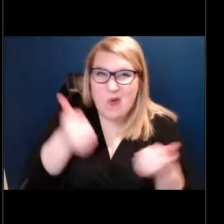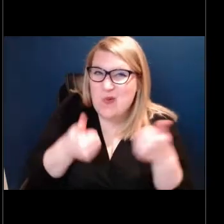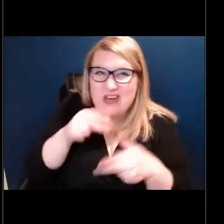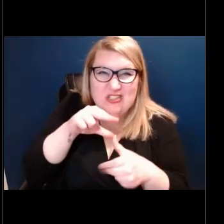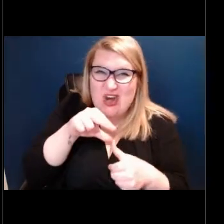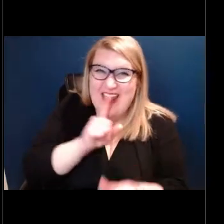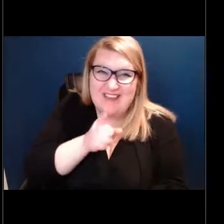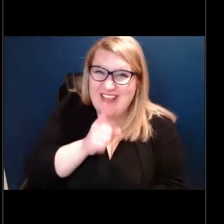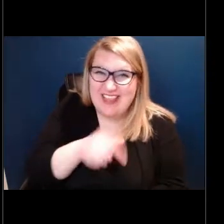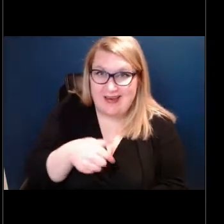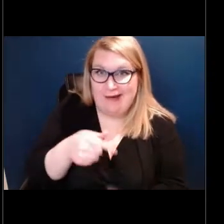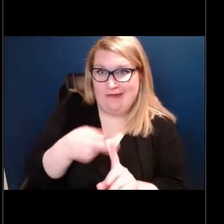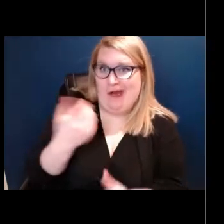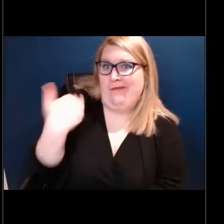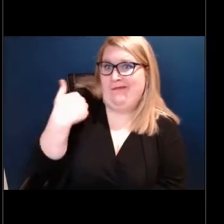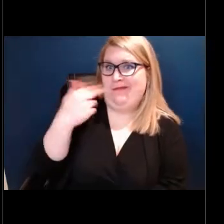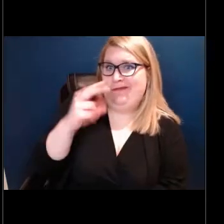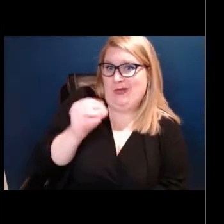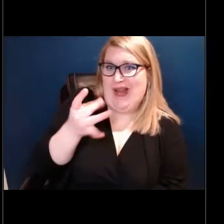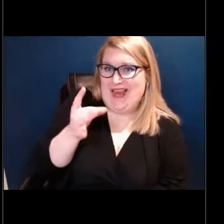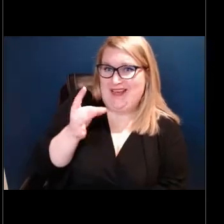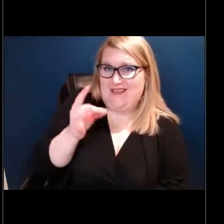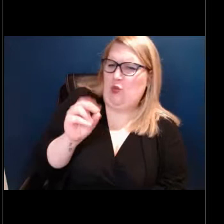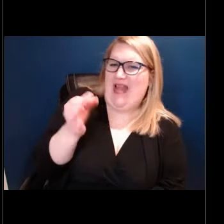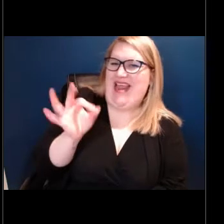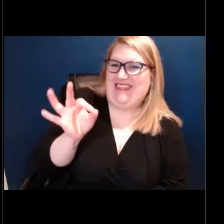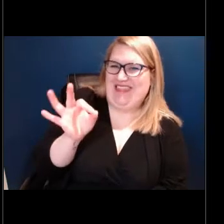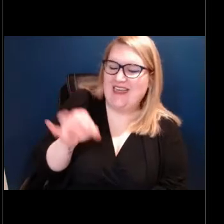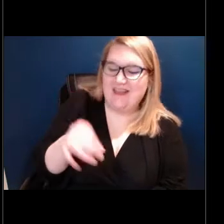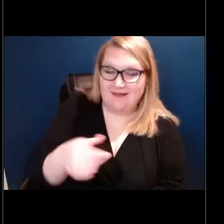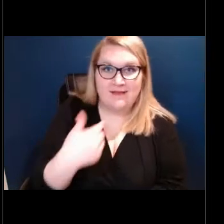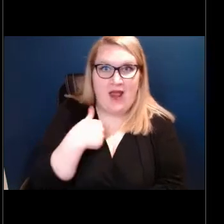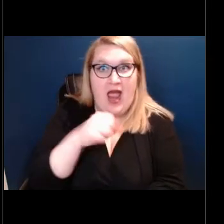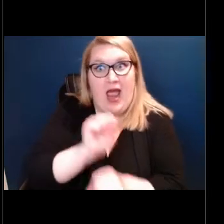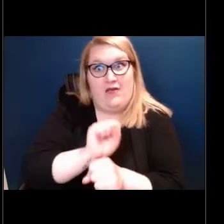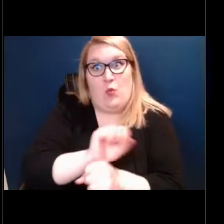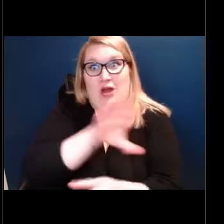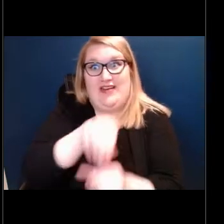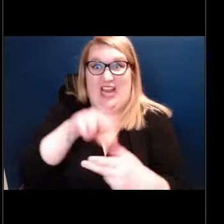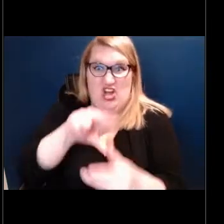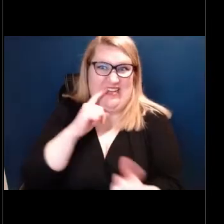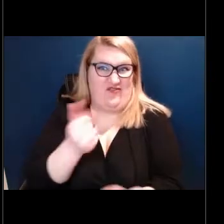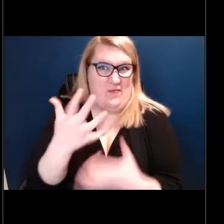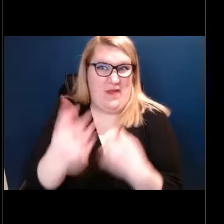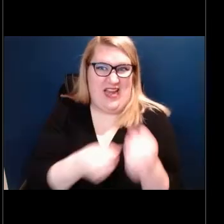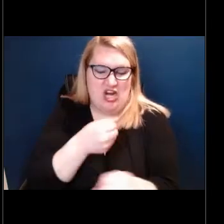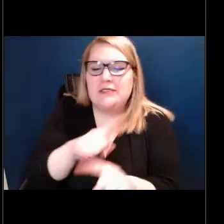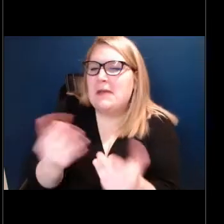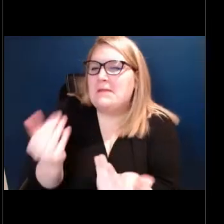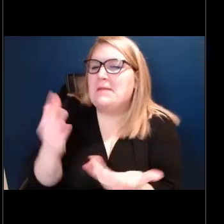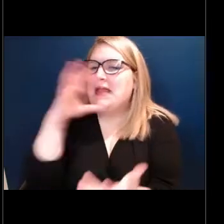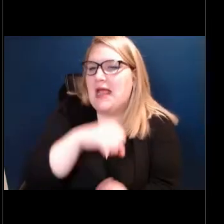It is from 2019 and I've worked hurricanes for a number of years, but let's hear the guesses. [Nicole Bartlett] Okay, well, we've got Hurricane Karina